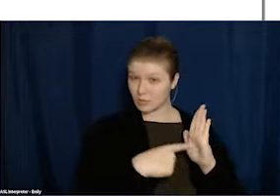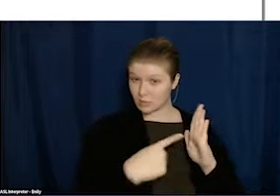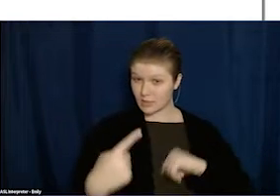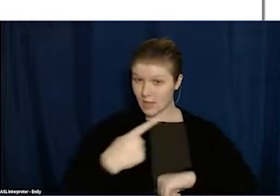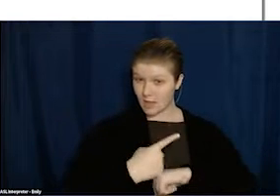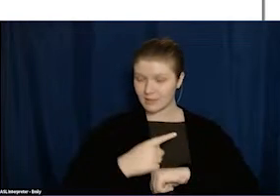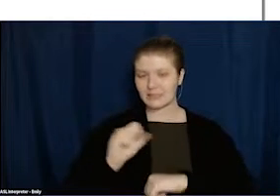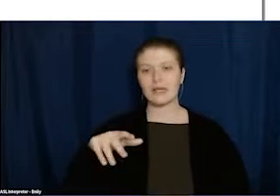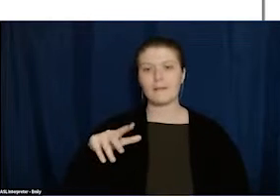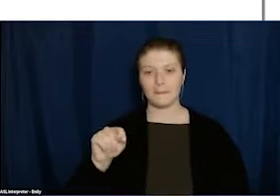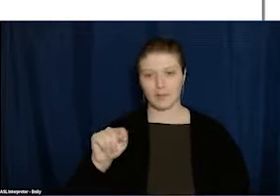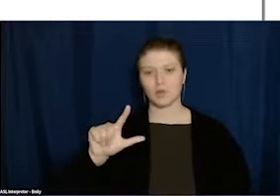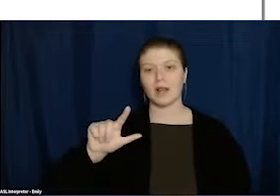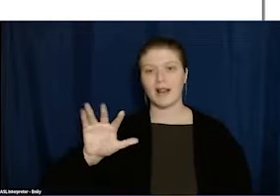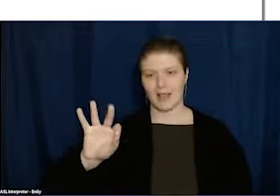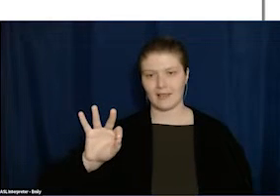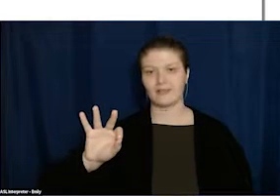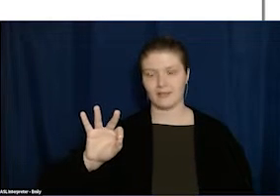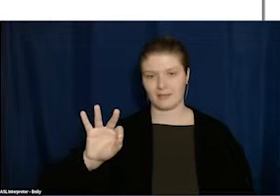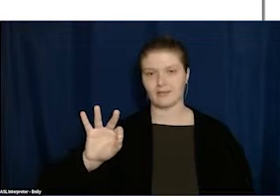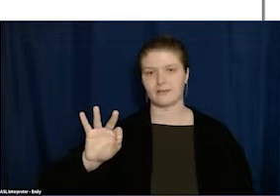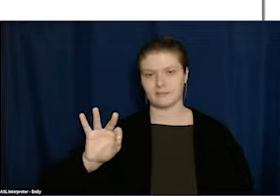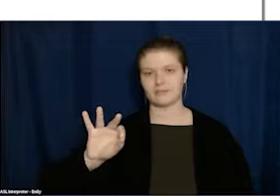2023, 5:00 p.m. submitter's local time.